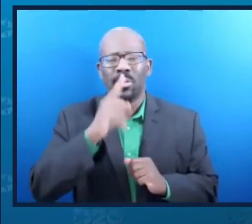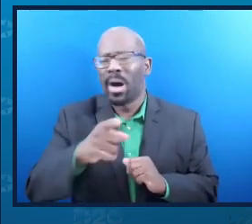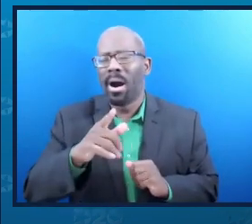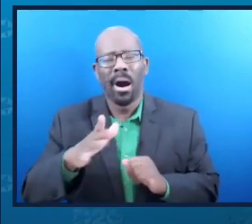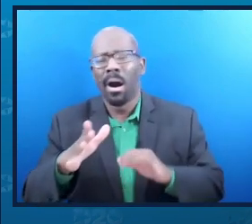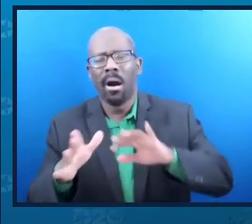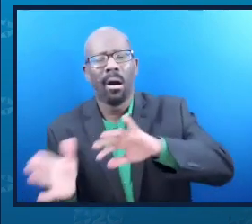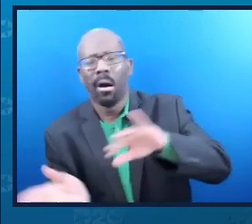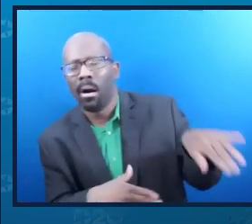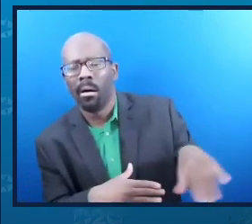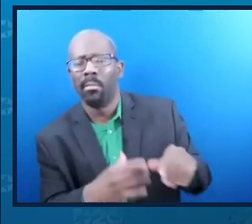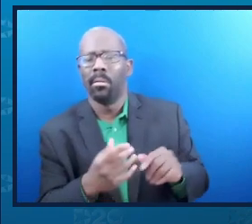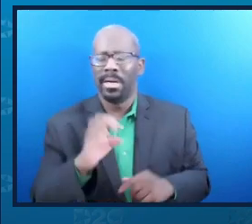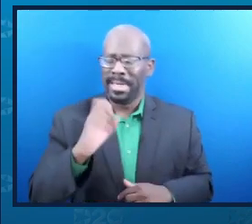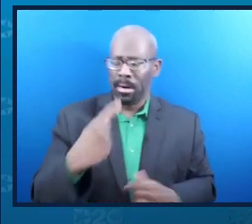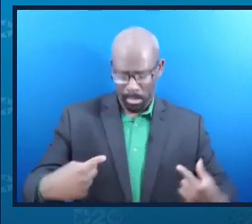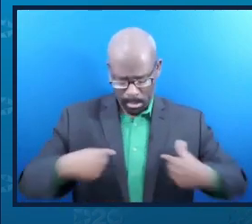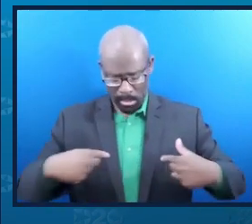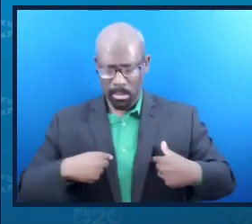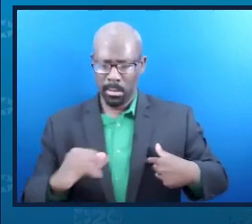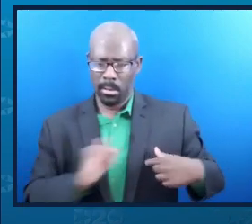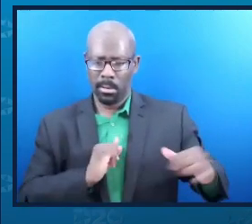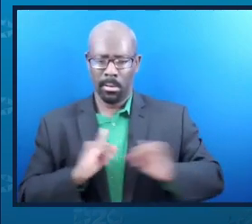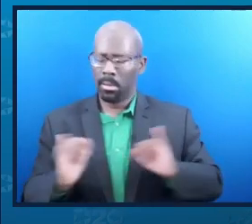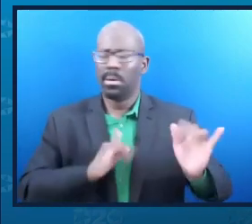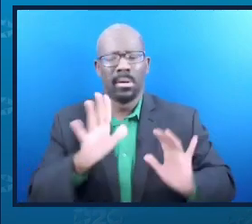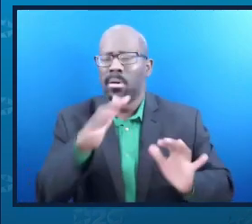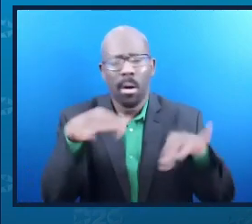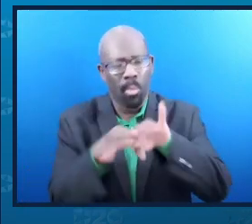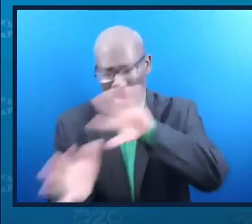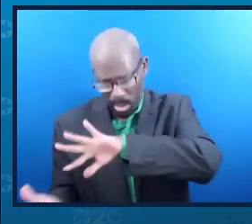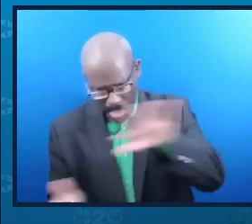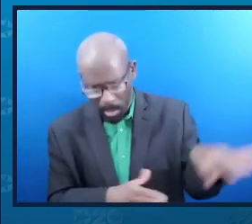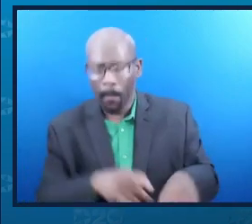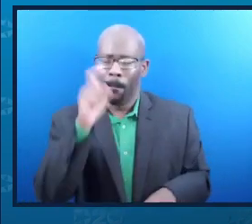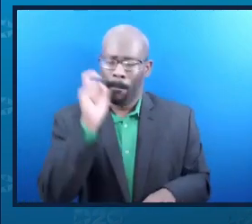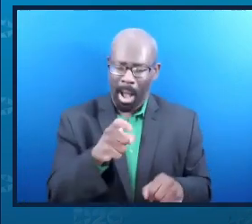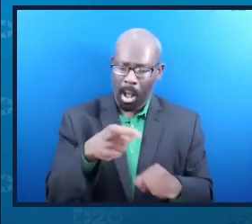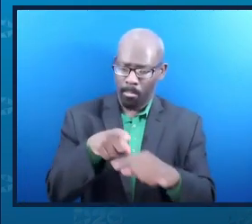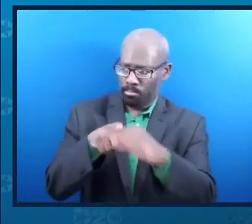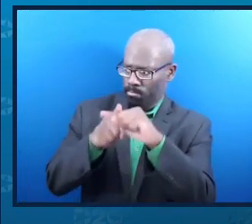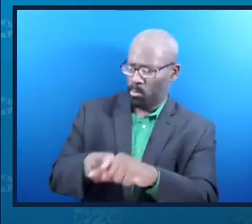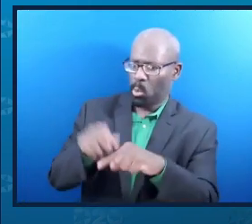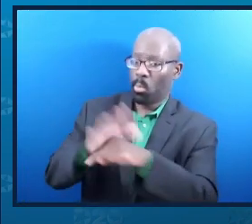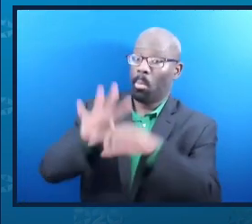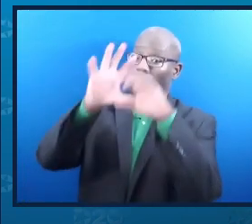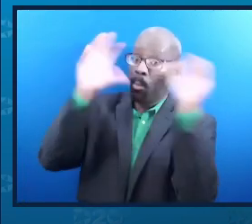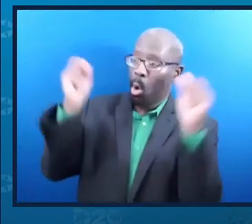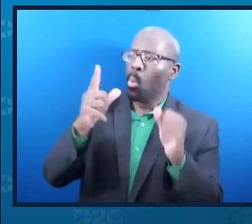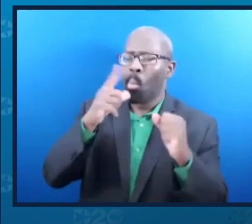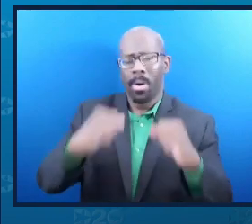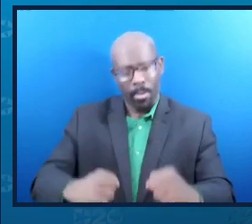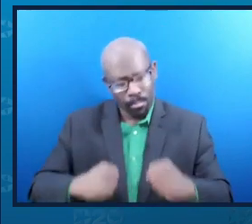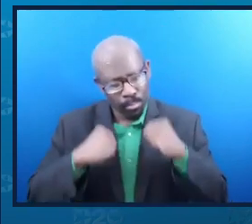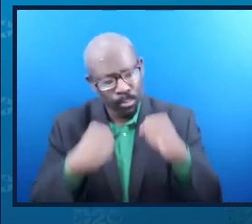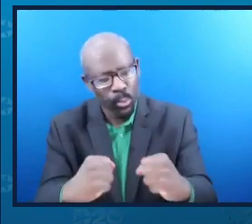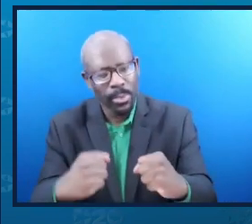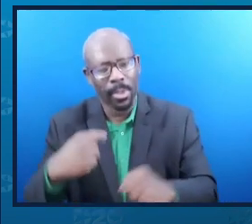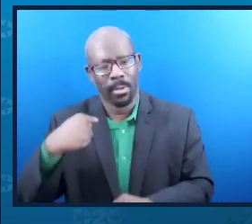BELIEFS, THE PRESIDENT WILL PRESERVE, FOLK, AND DEFEND THE